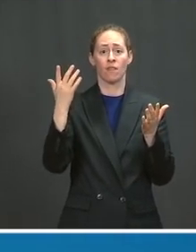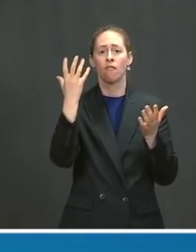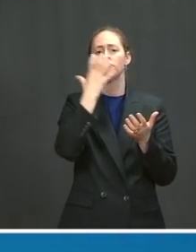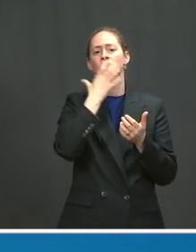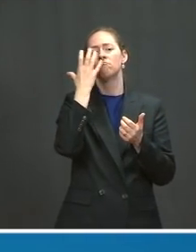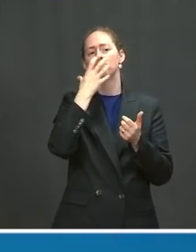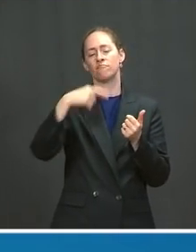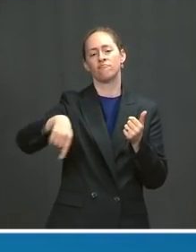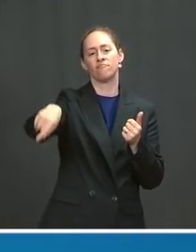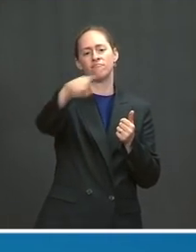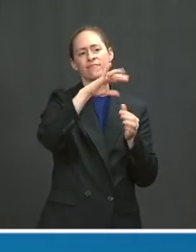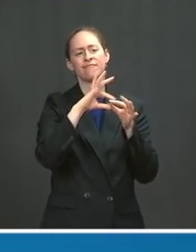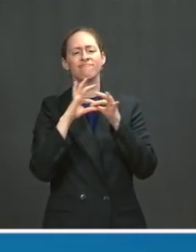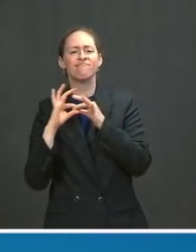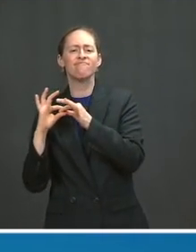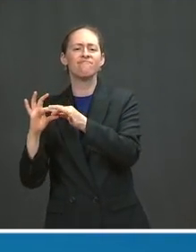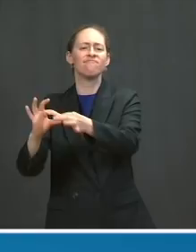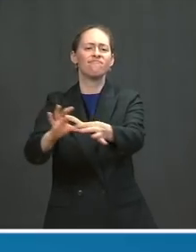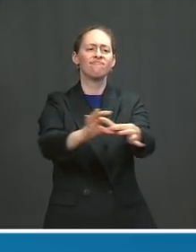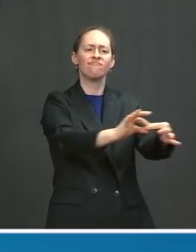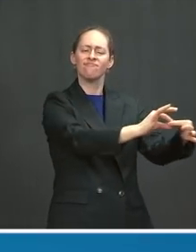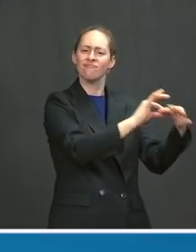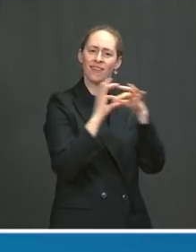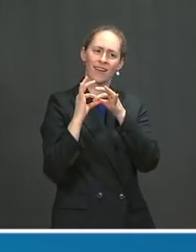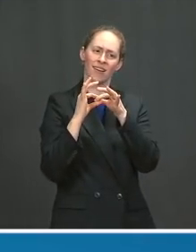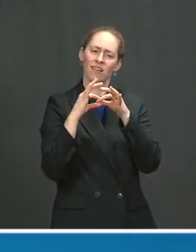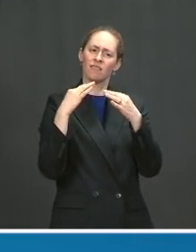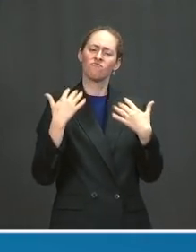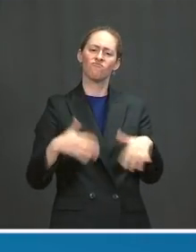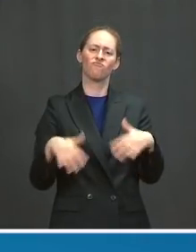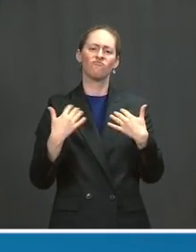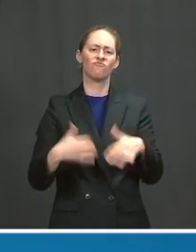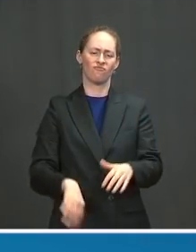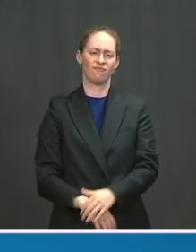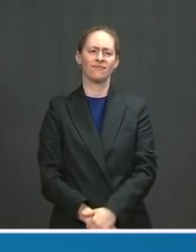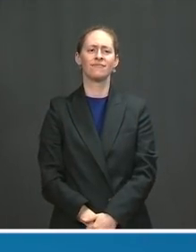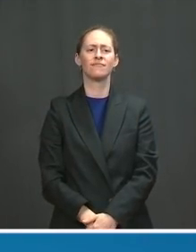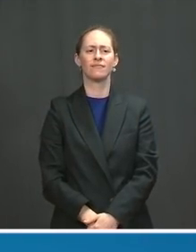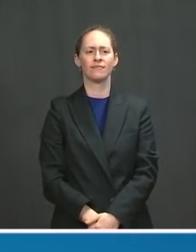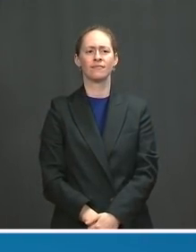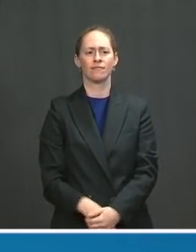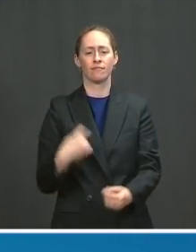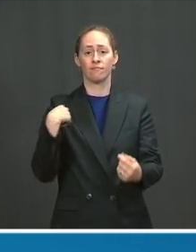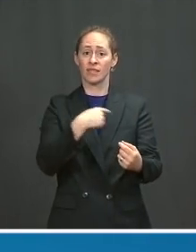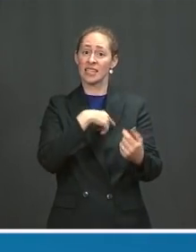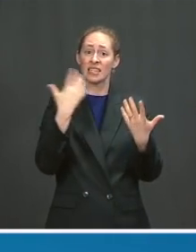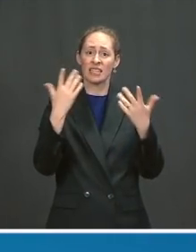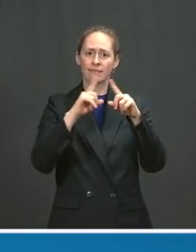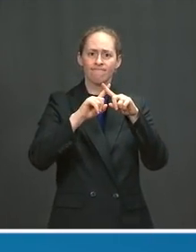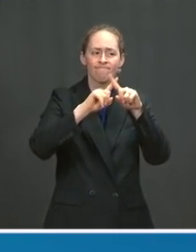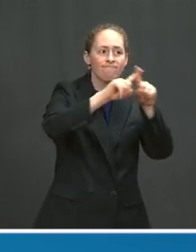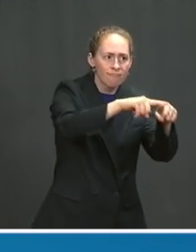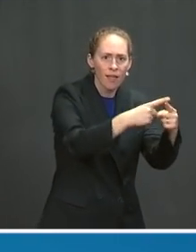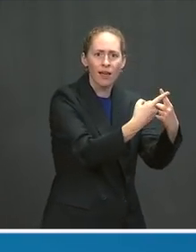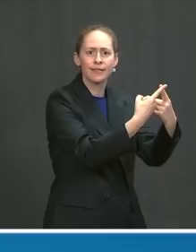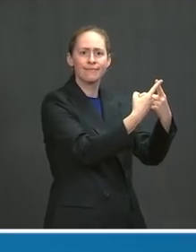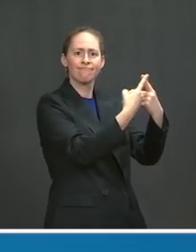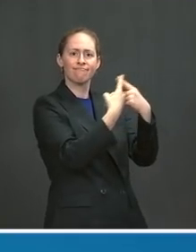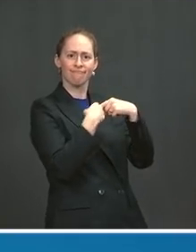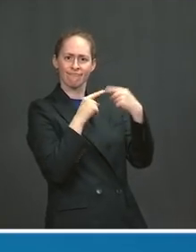our world is interdependent, and our world is fragile.